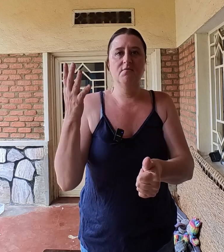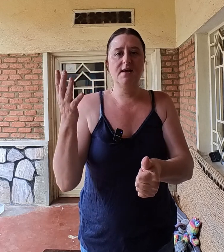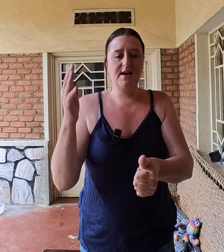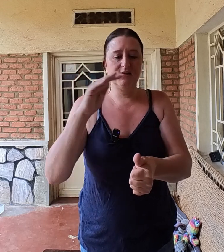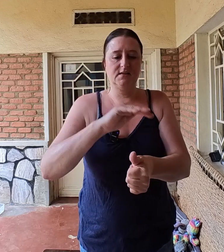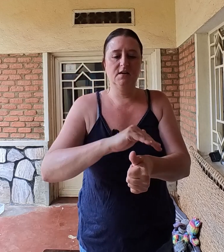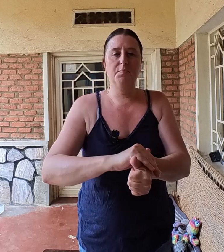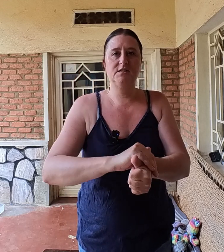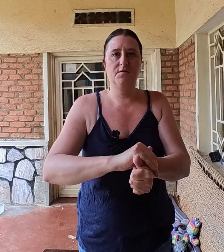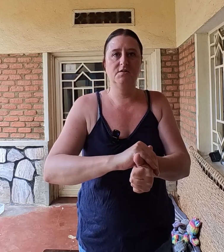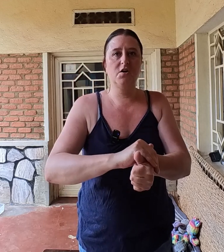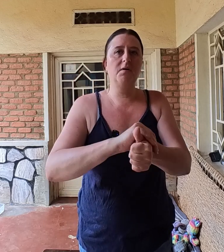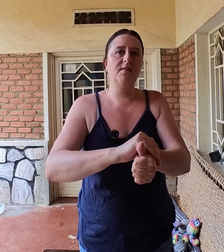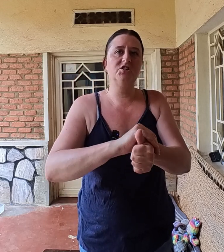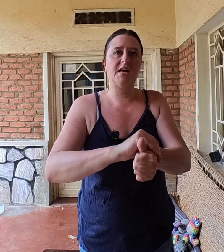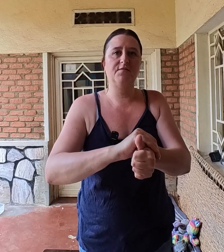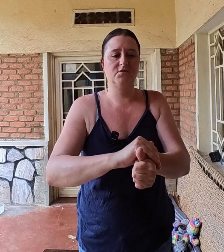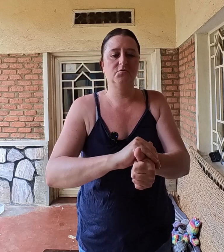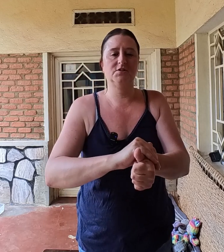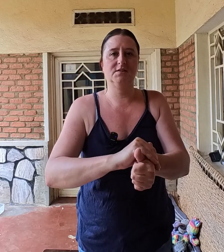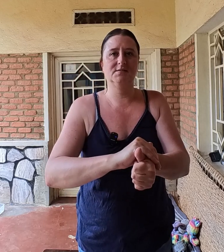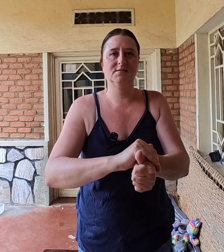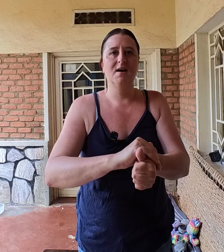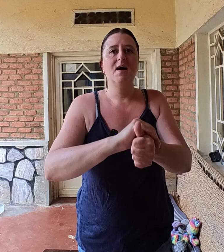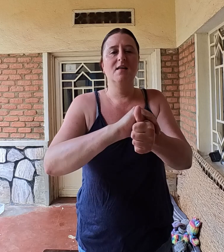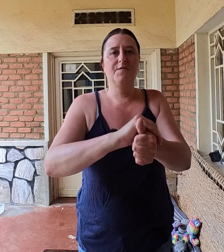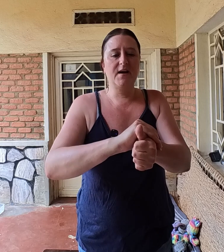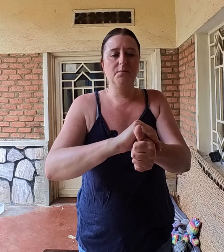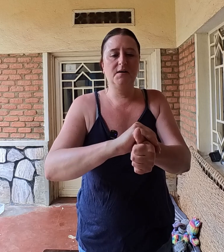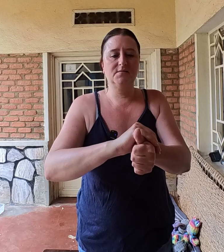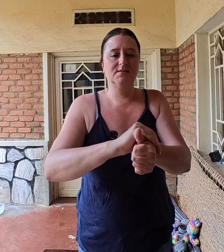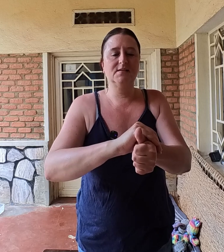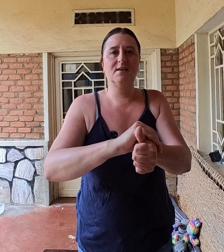our right hand and cup it over the top like the shell of the tortoise. And the final part of the